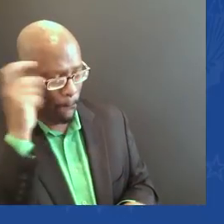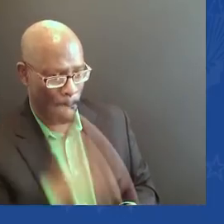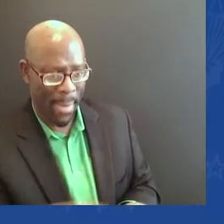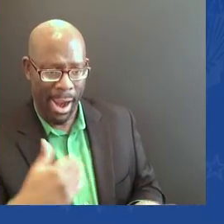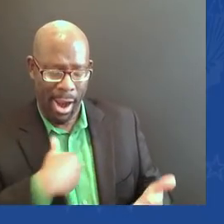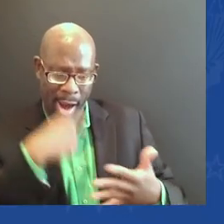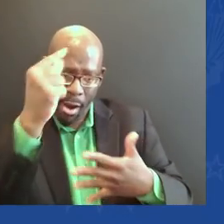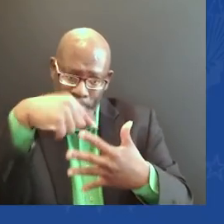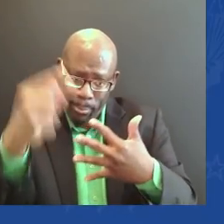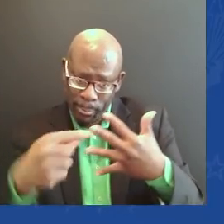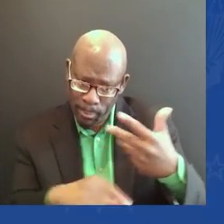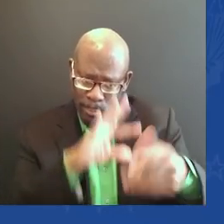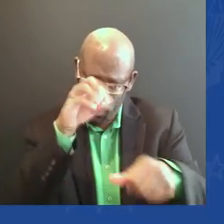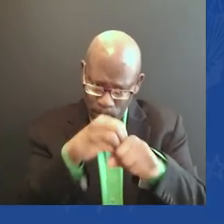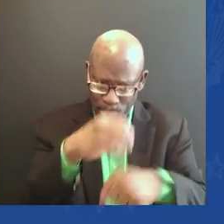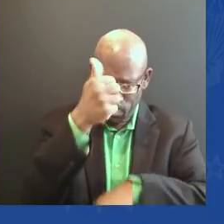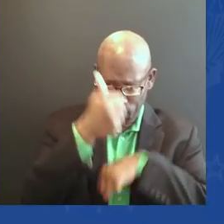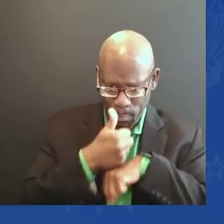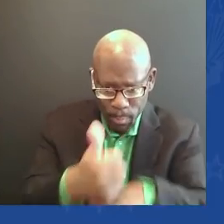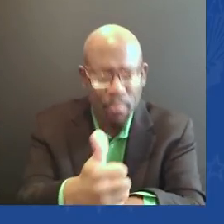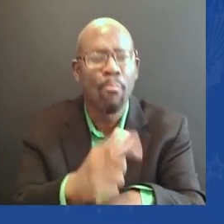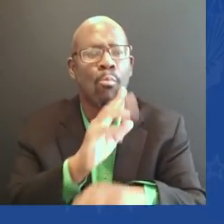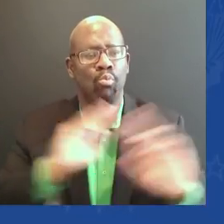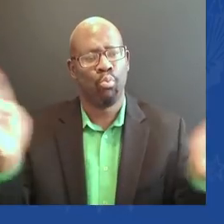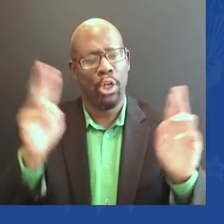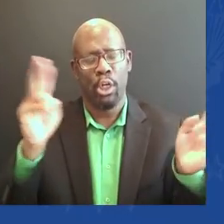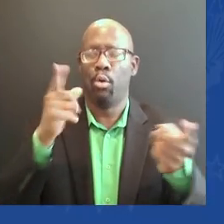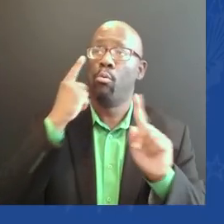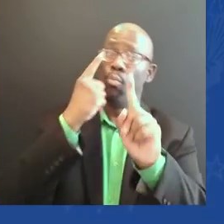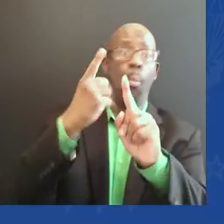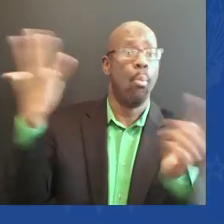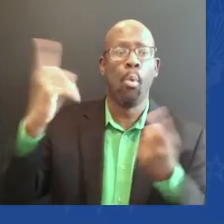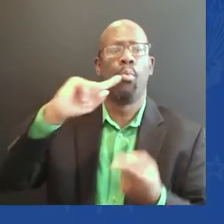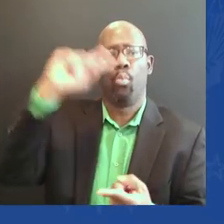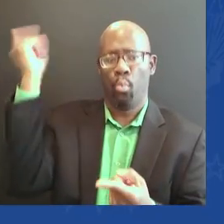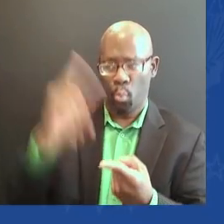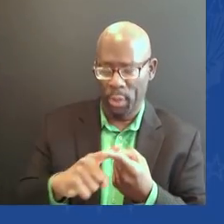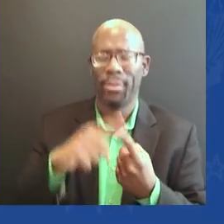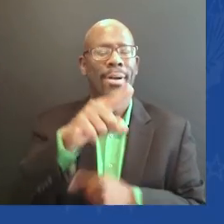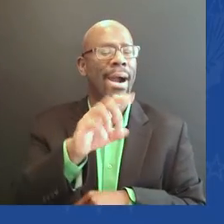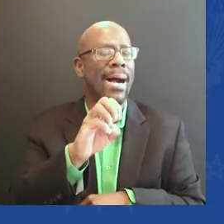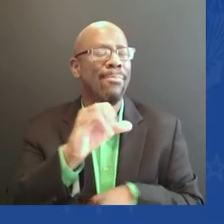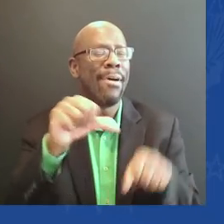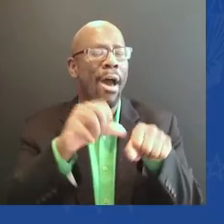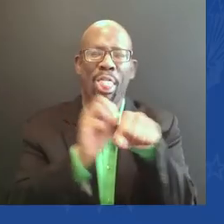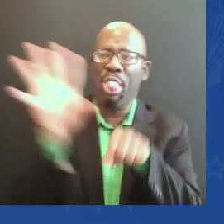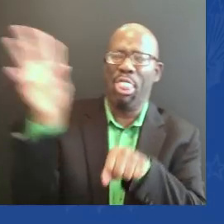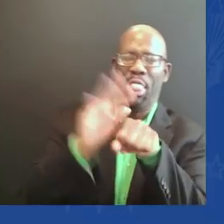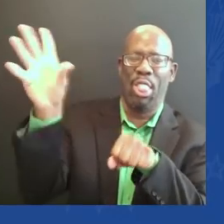to reduce emissions by 2030 by 50 percent. So can you stand here today and say to the world